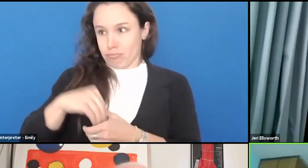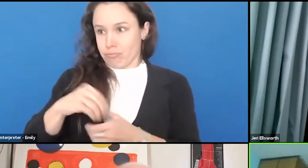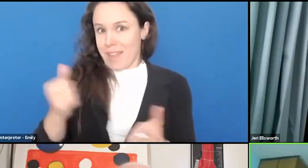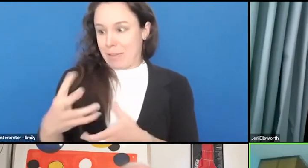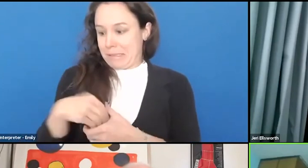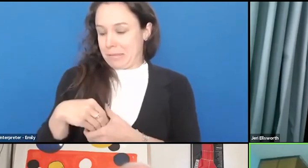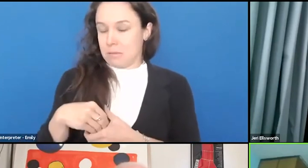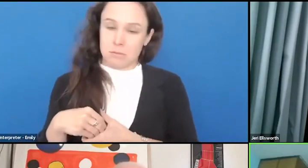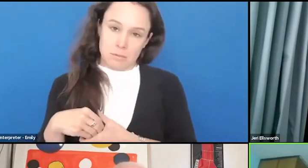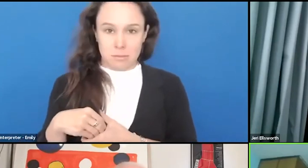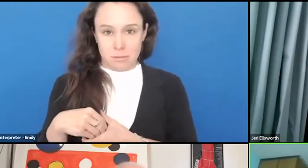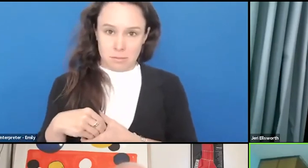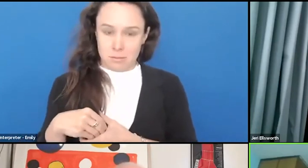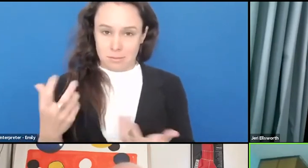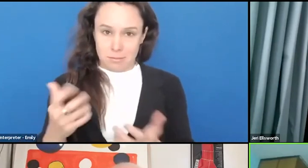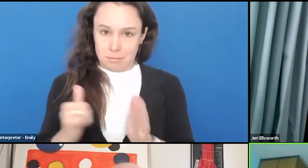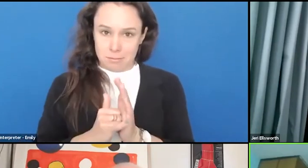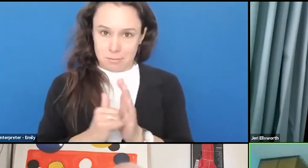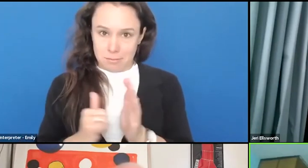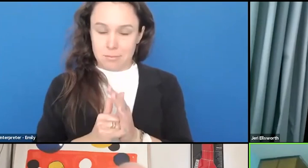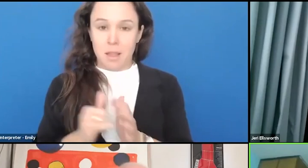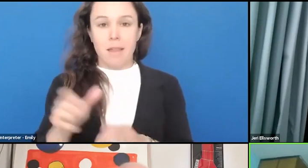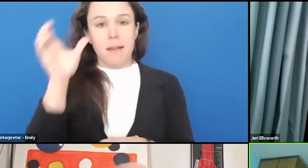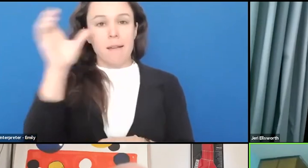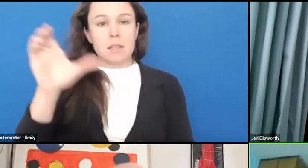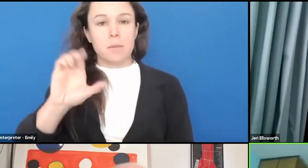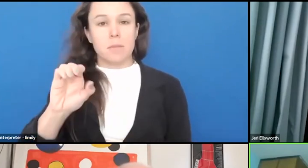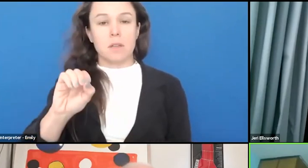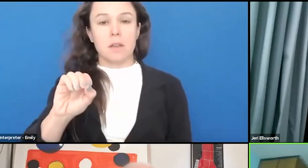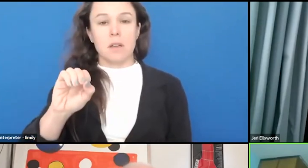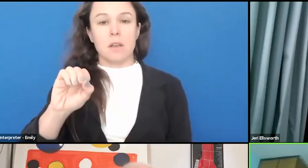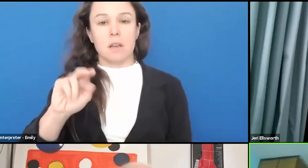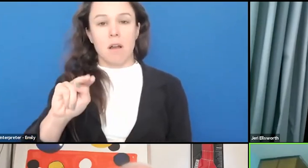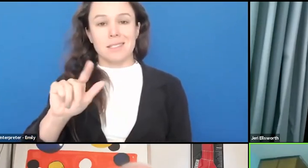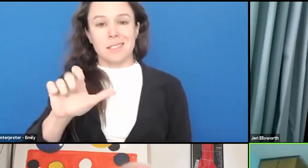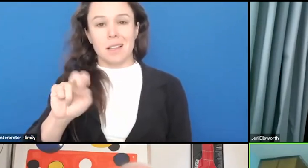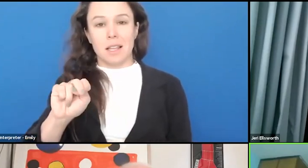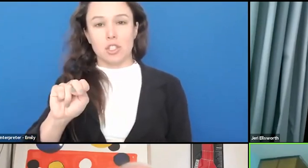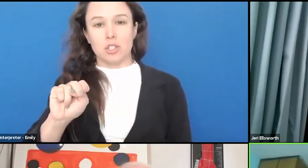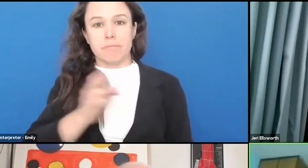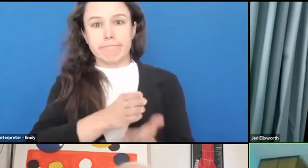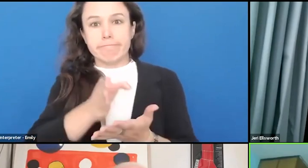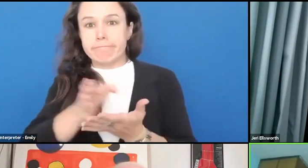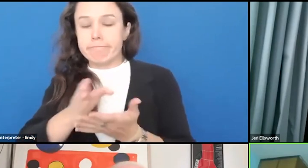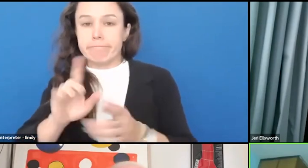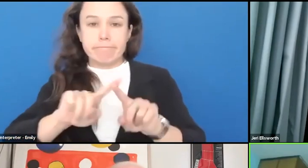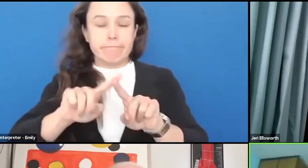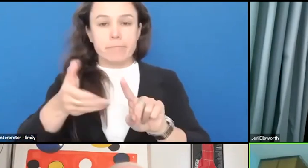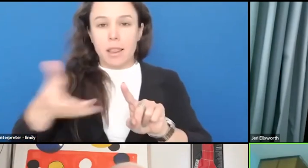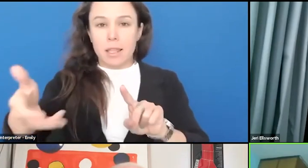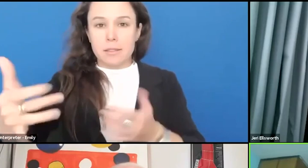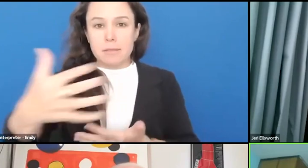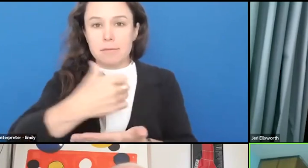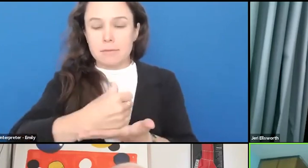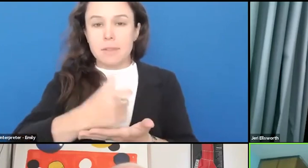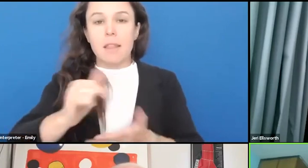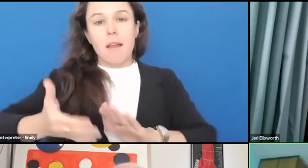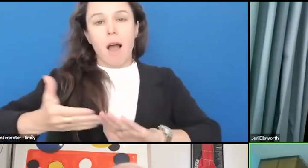so. we got this idea of this constellation of things and then and this operating envelope and